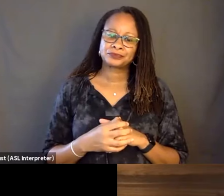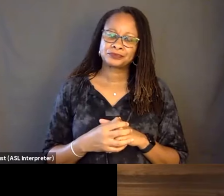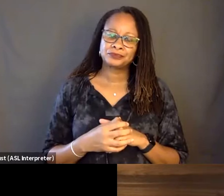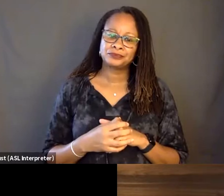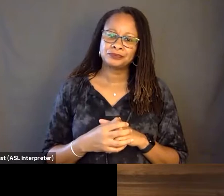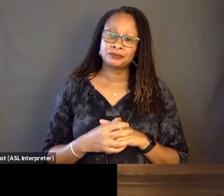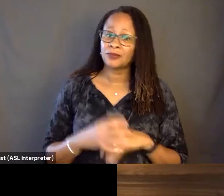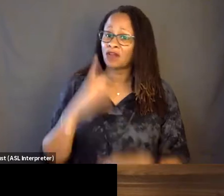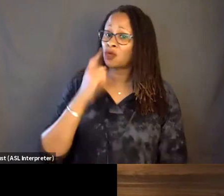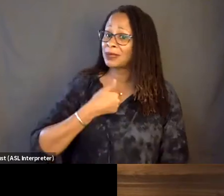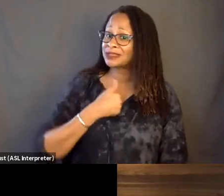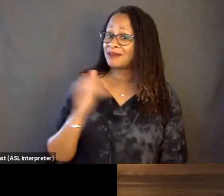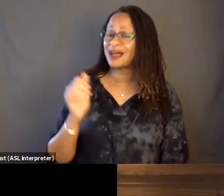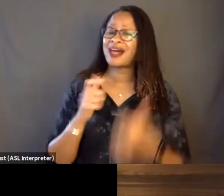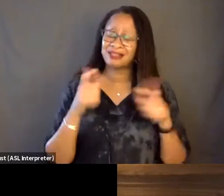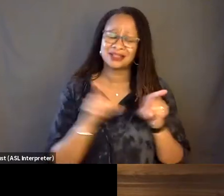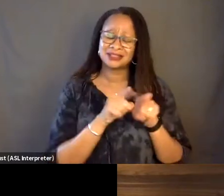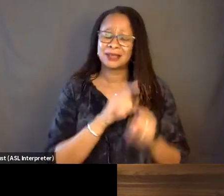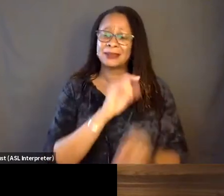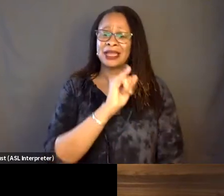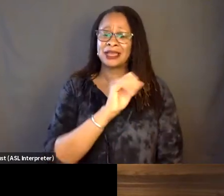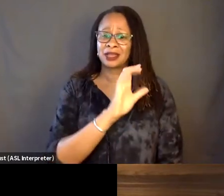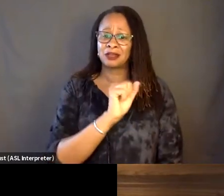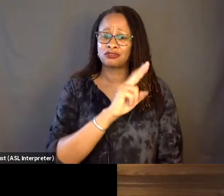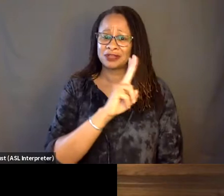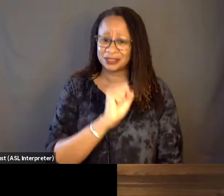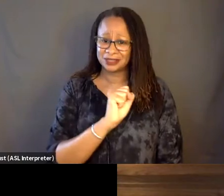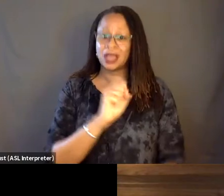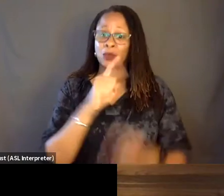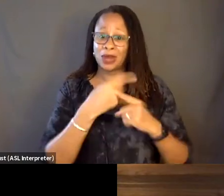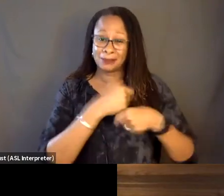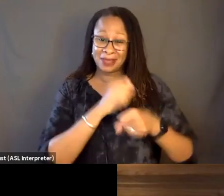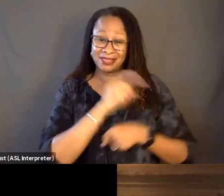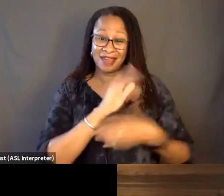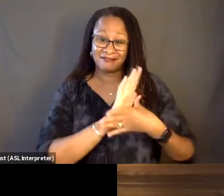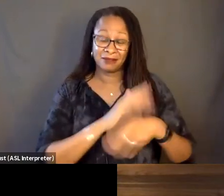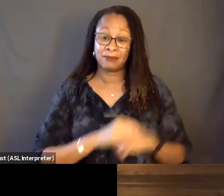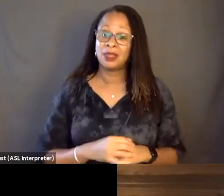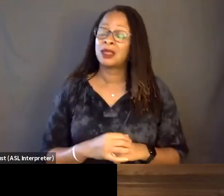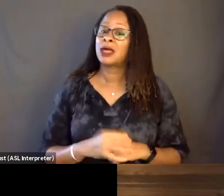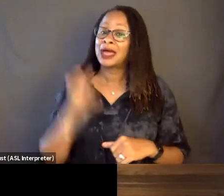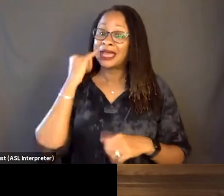and what I learned in making that film, is that if you can engage an audience,